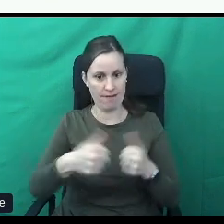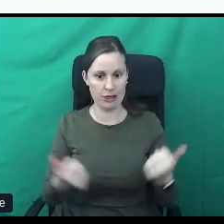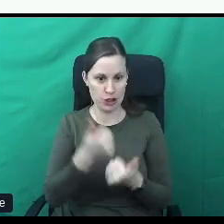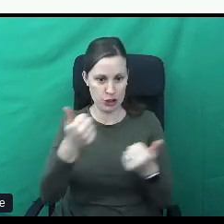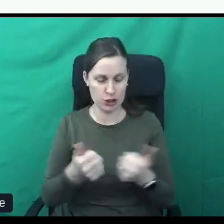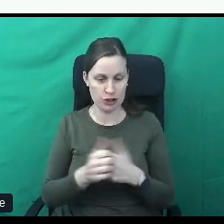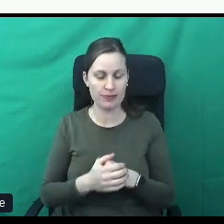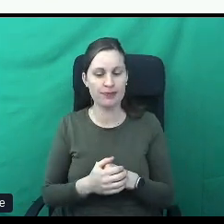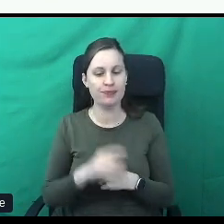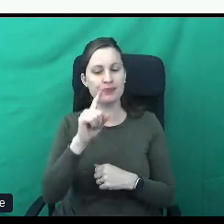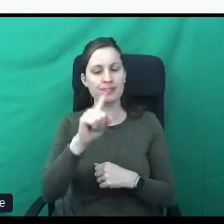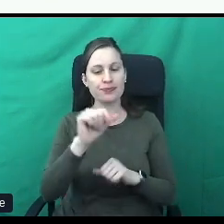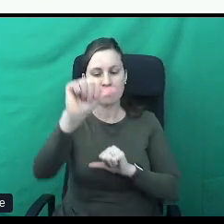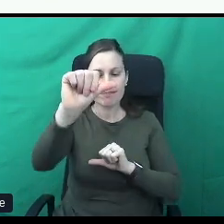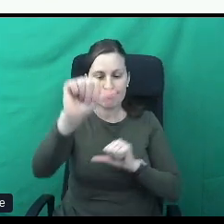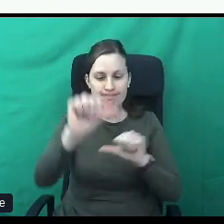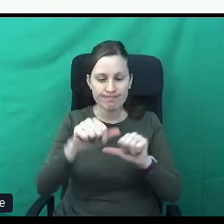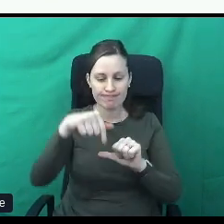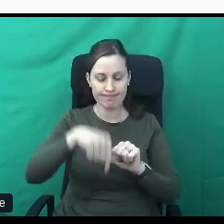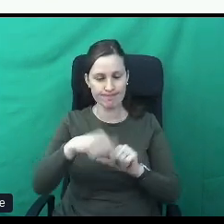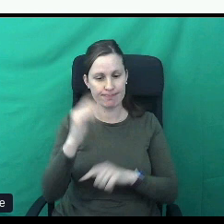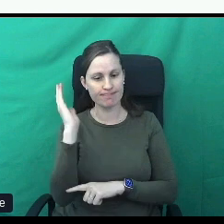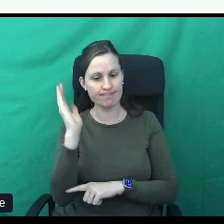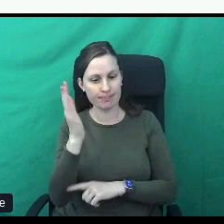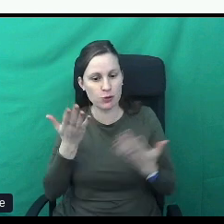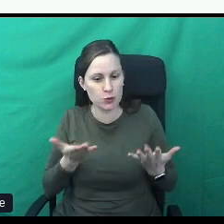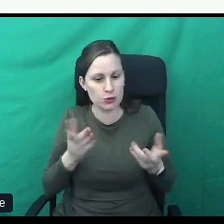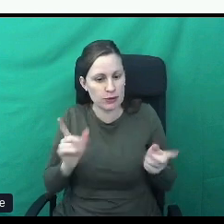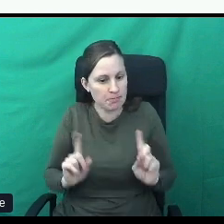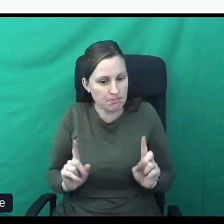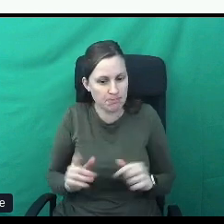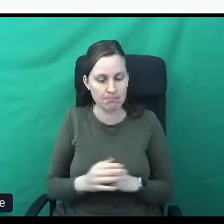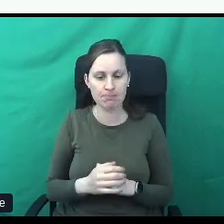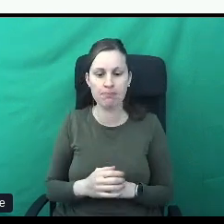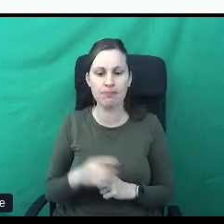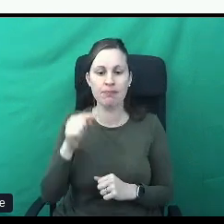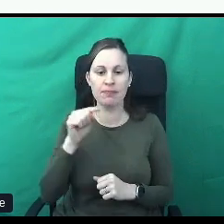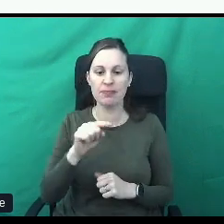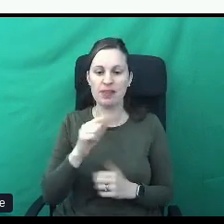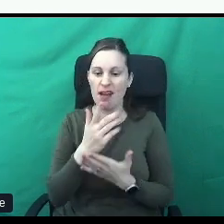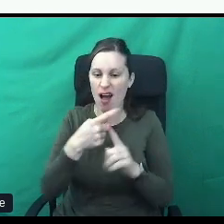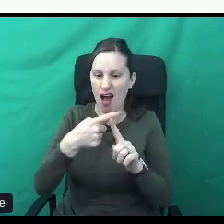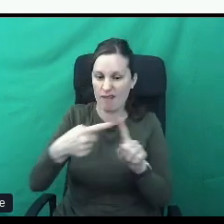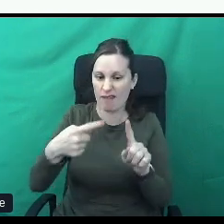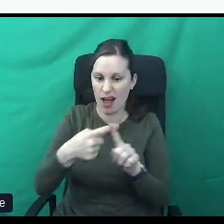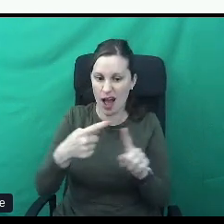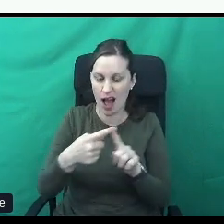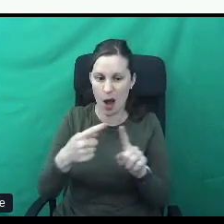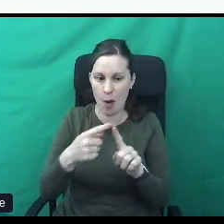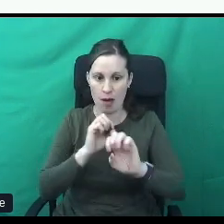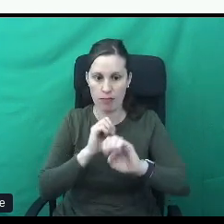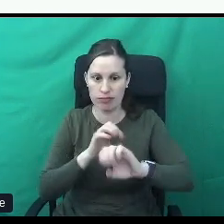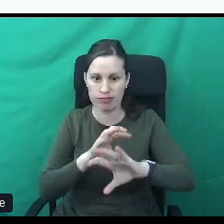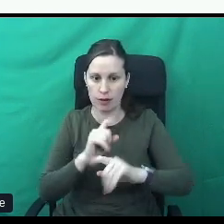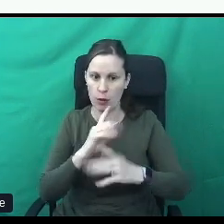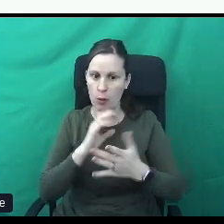Just a brief outline of what we're going to be covering today. It's just a half hour session so it's going to be quite packed. So what is ARIA?